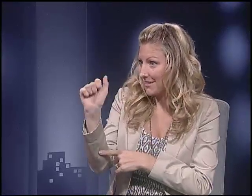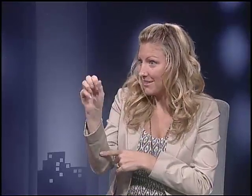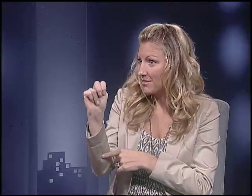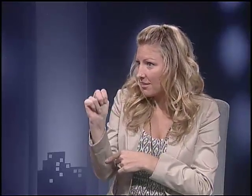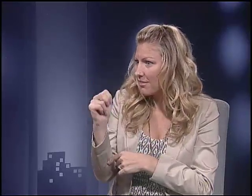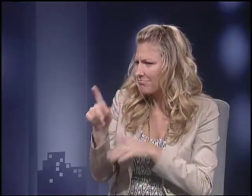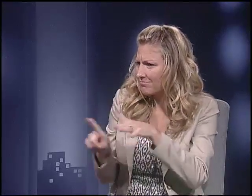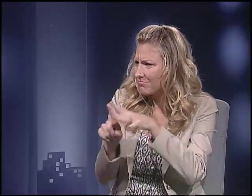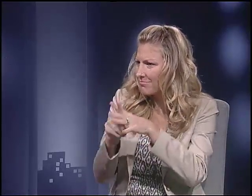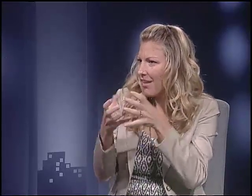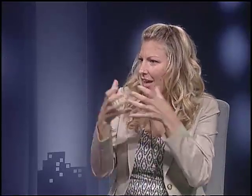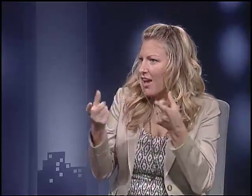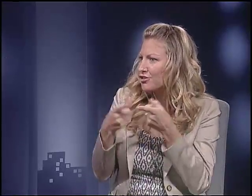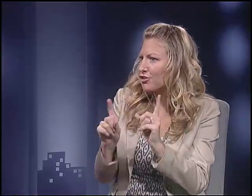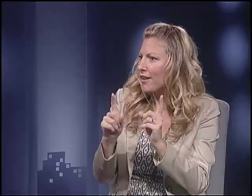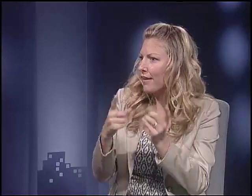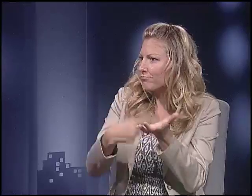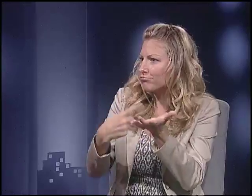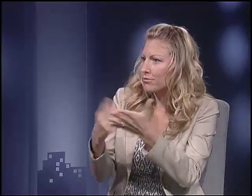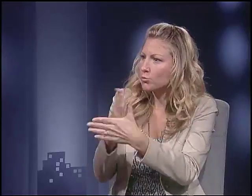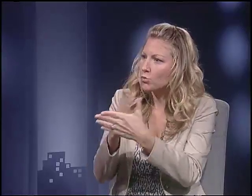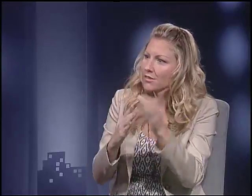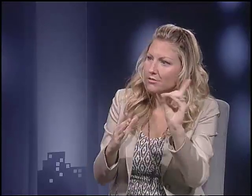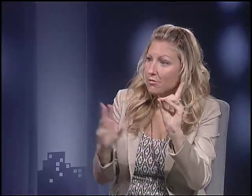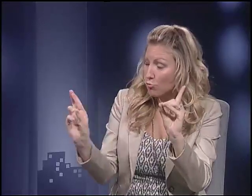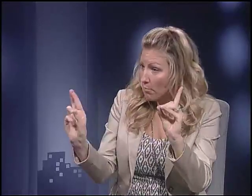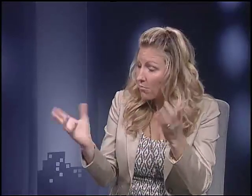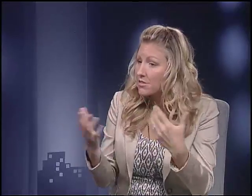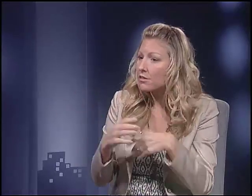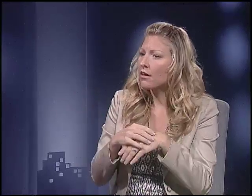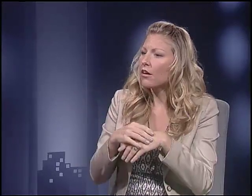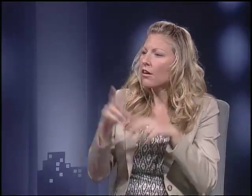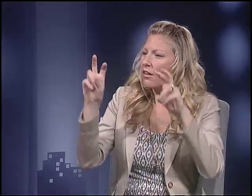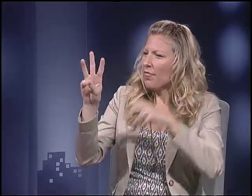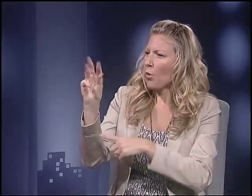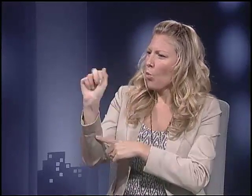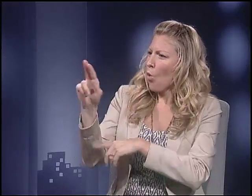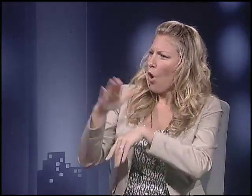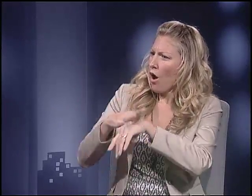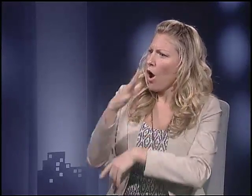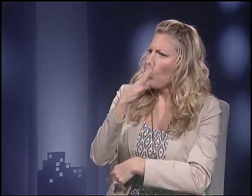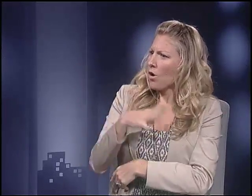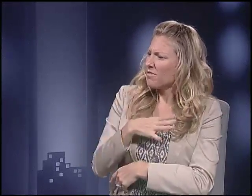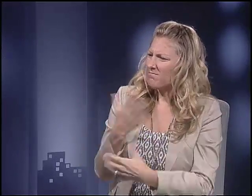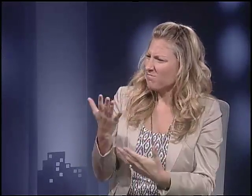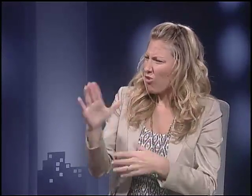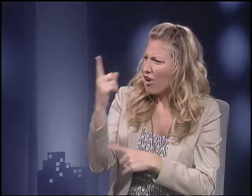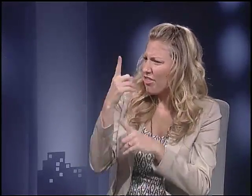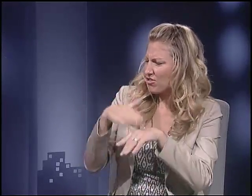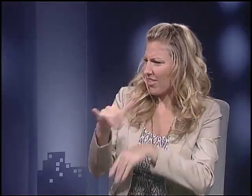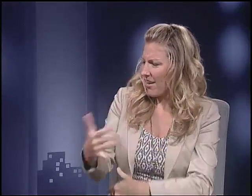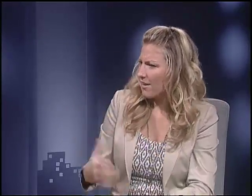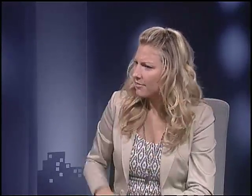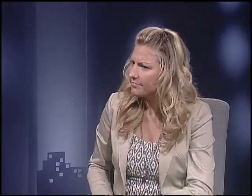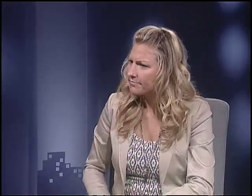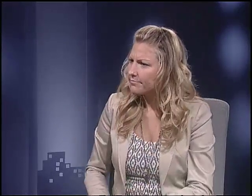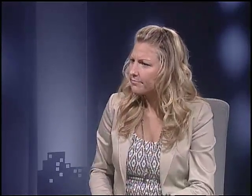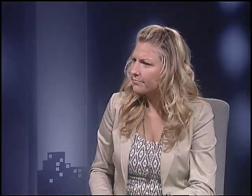about the war on women, a lot between the Democrats and Republicans going on right now. What are your thoughts on that?